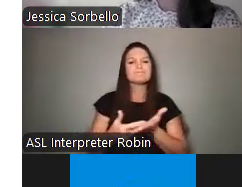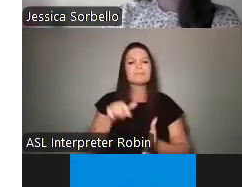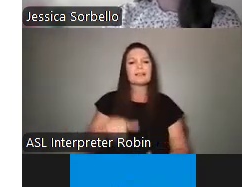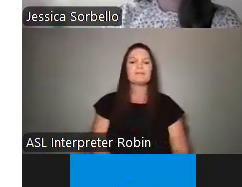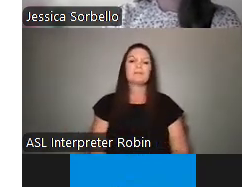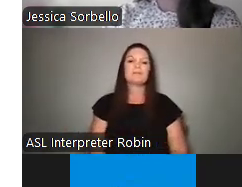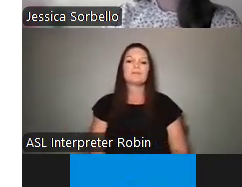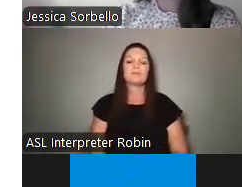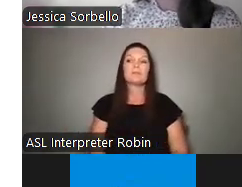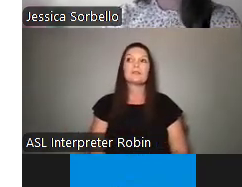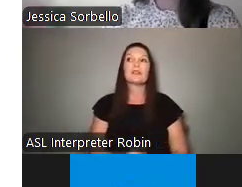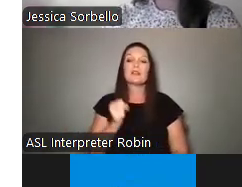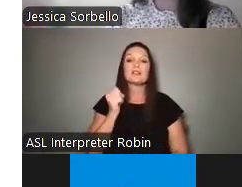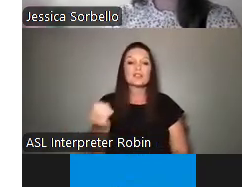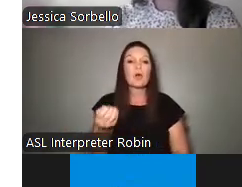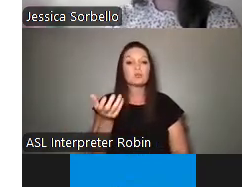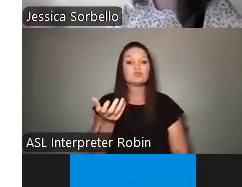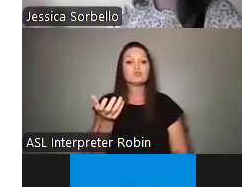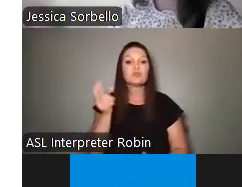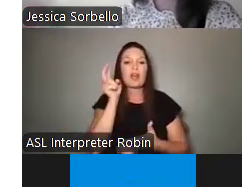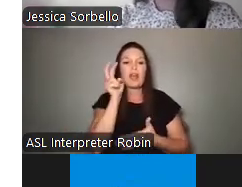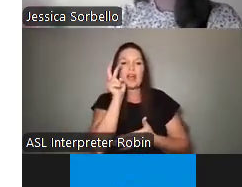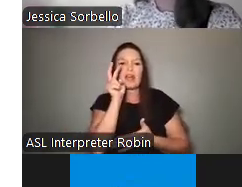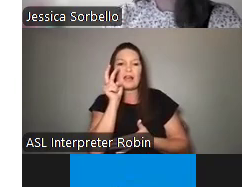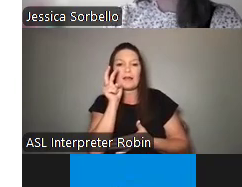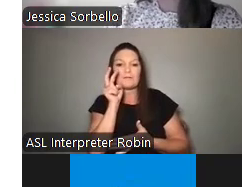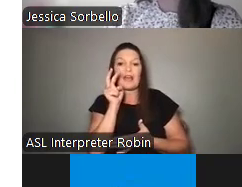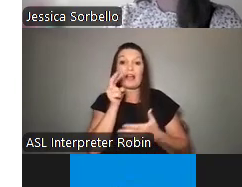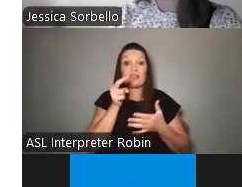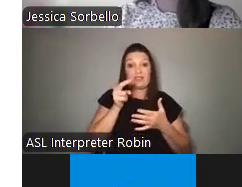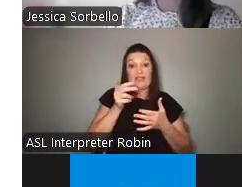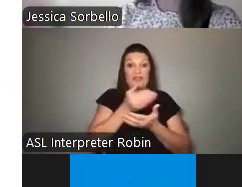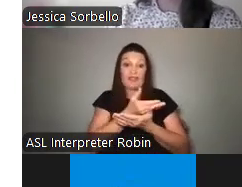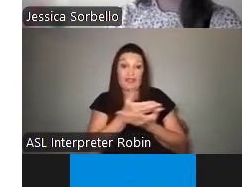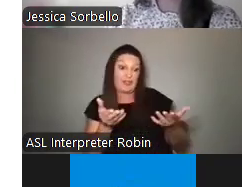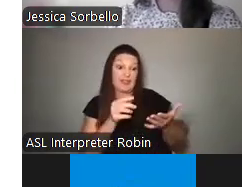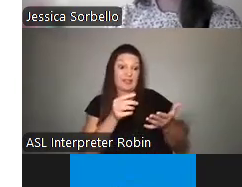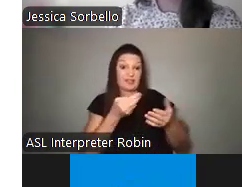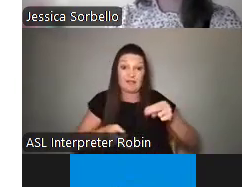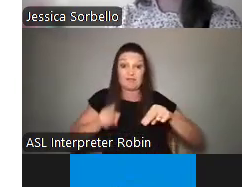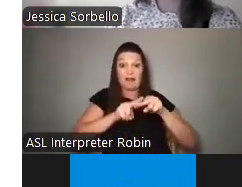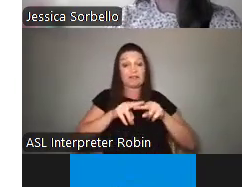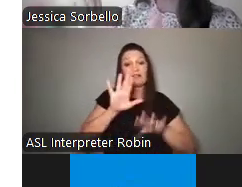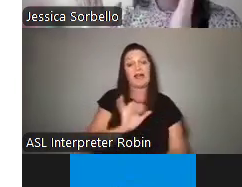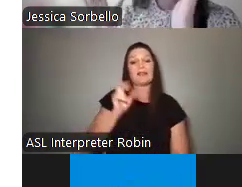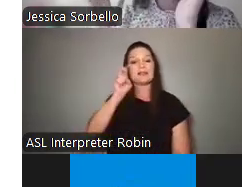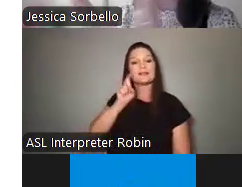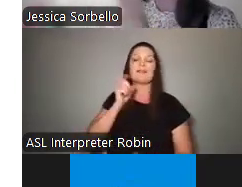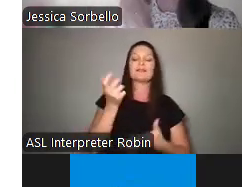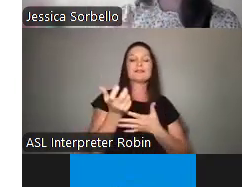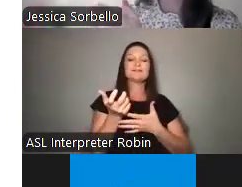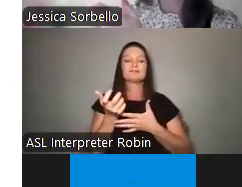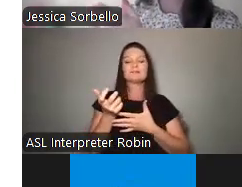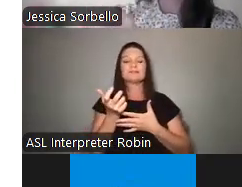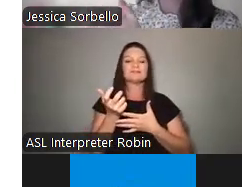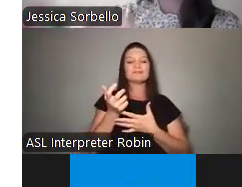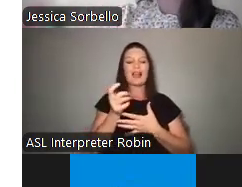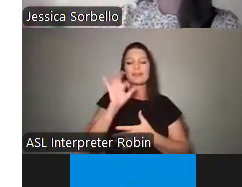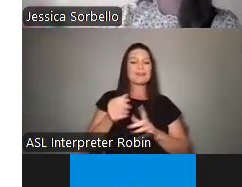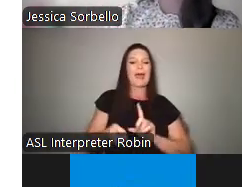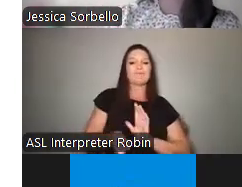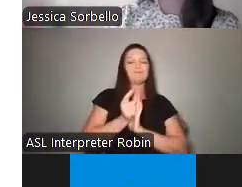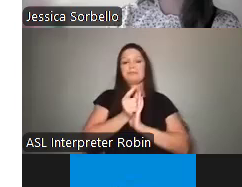and that very brief moment of